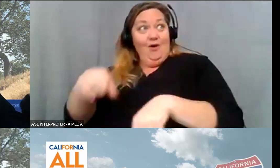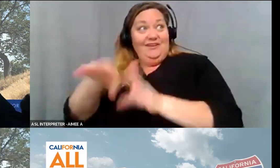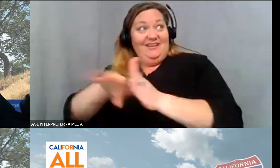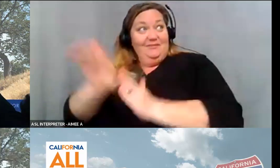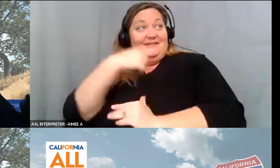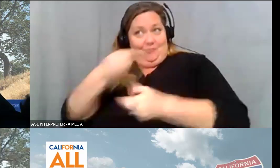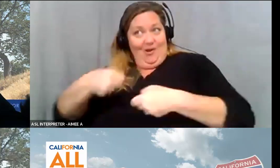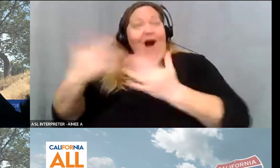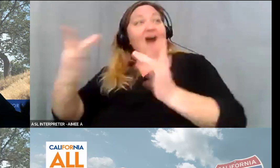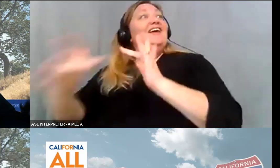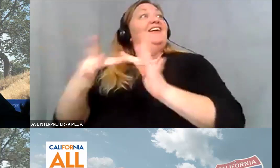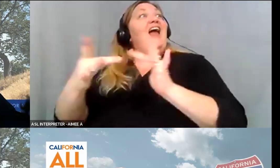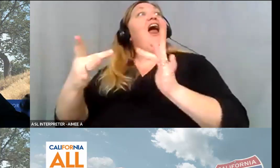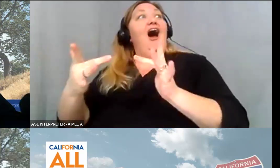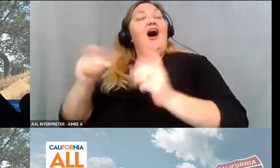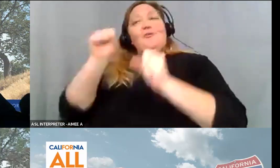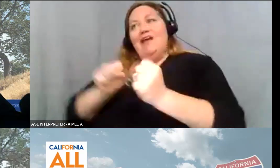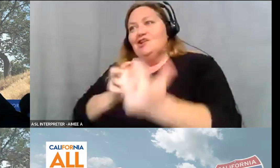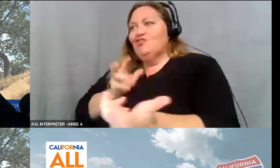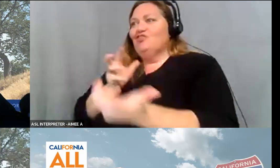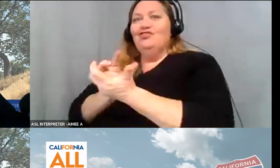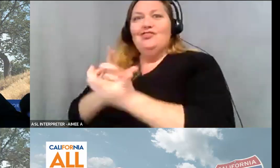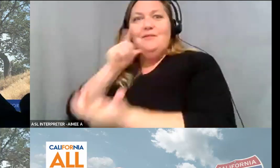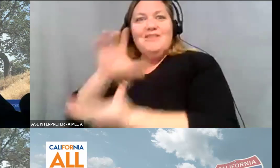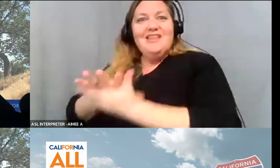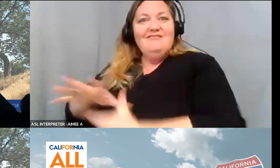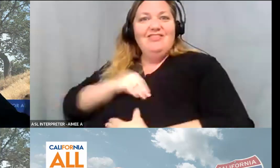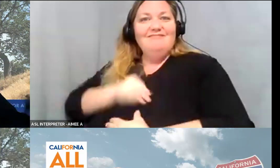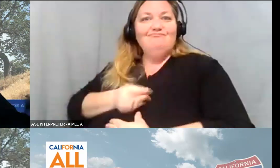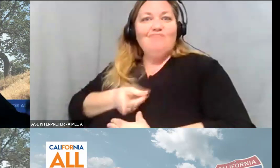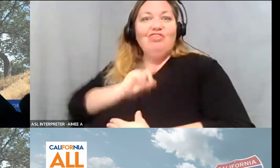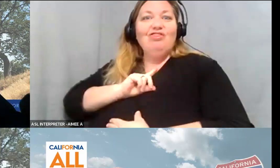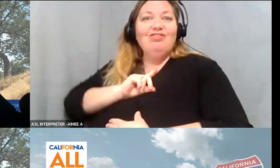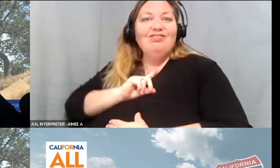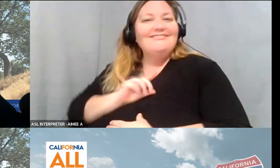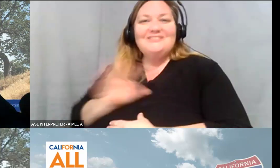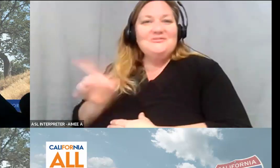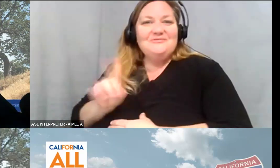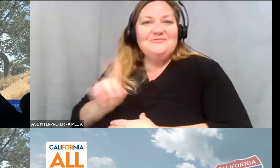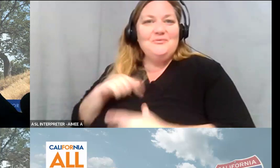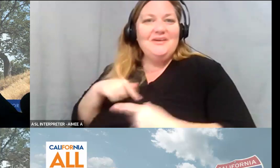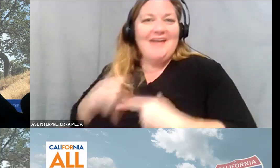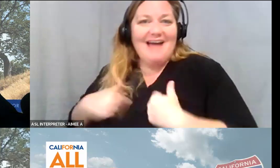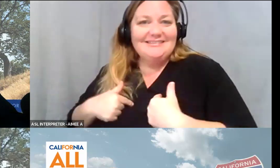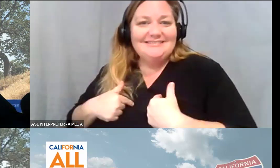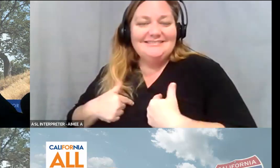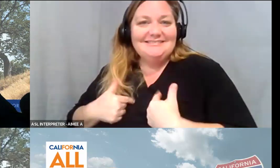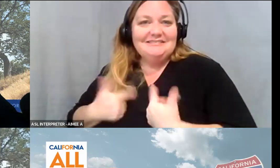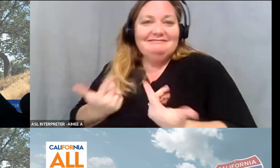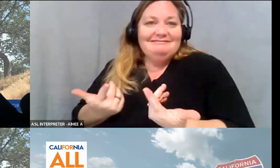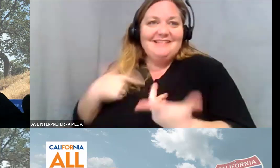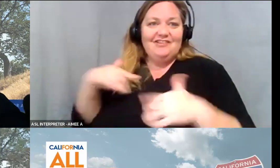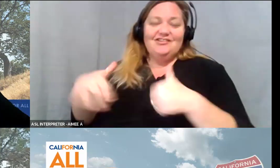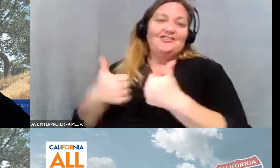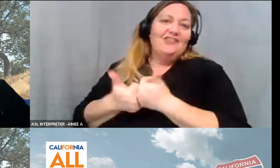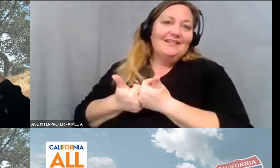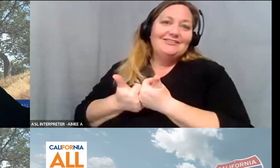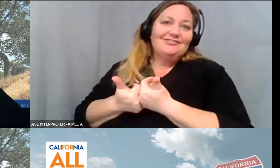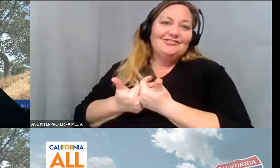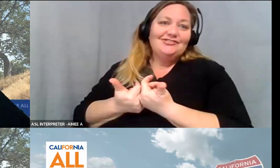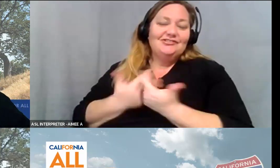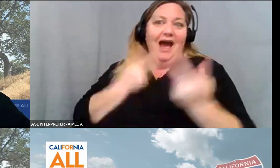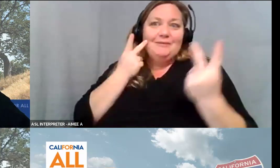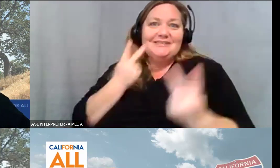that we can believe it. And we can't. And I that's just a challenge that I'm seeing. And